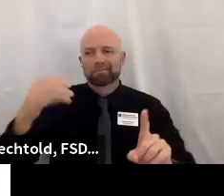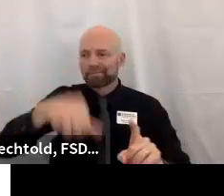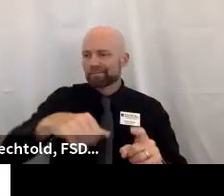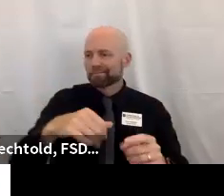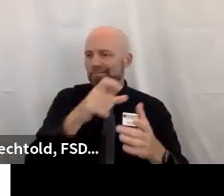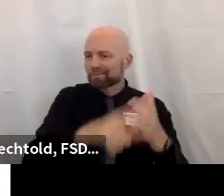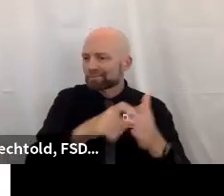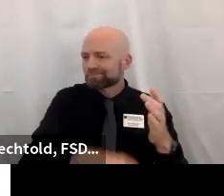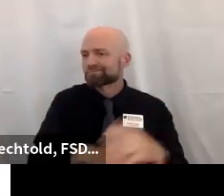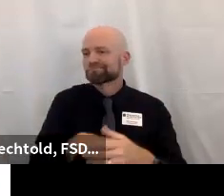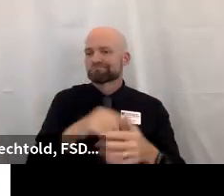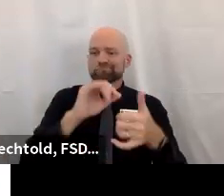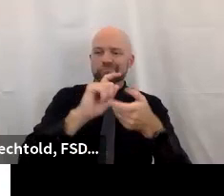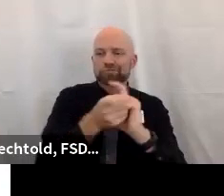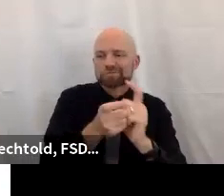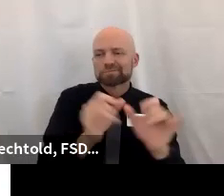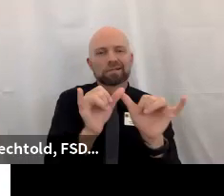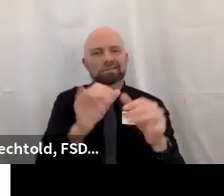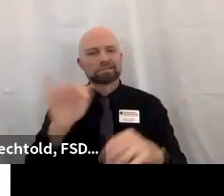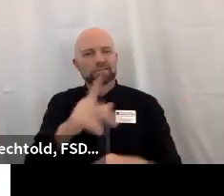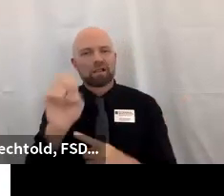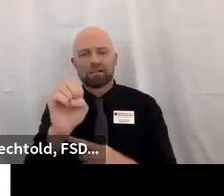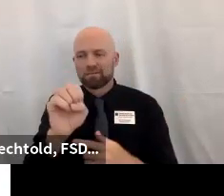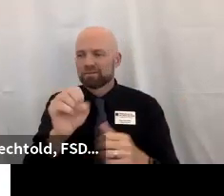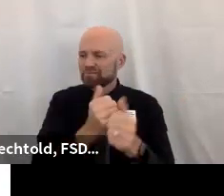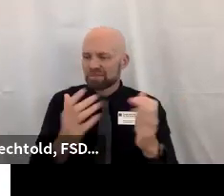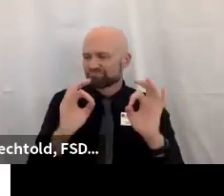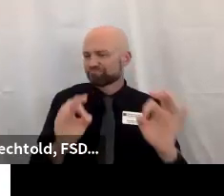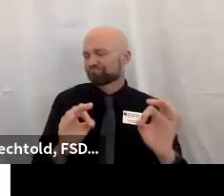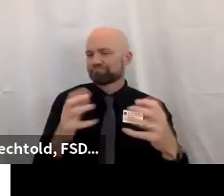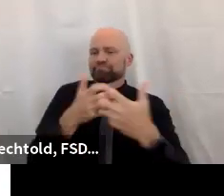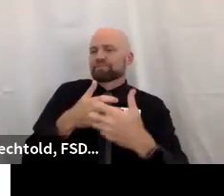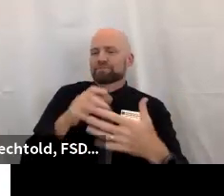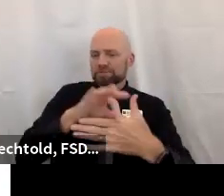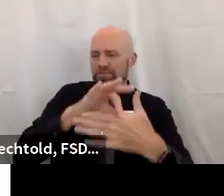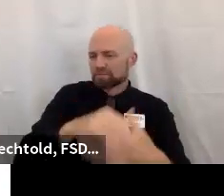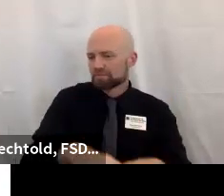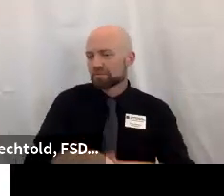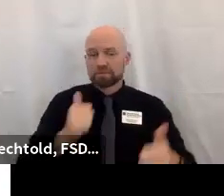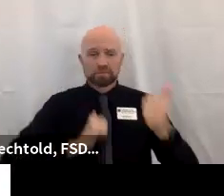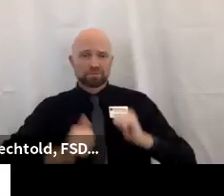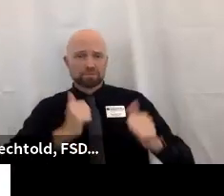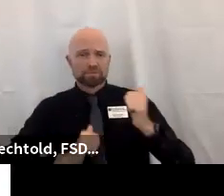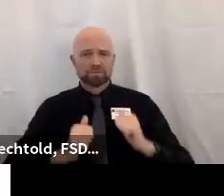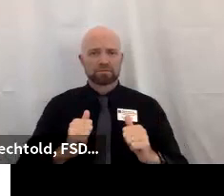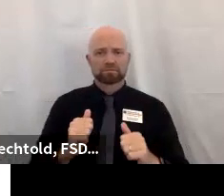so that we can elaborate and provide expansions so that we can show style and content